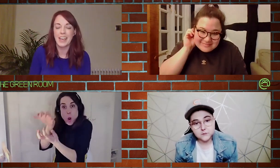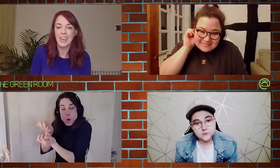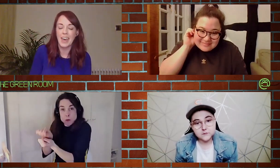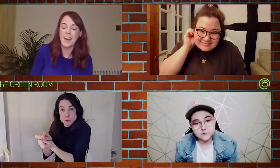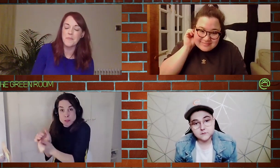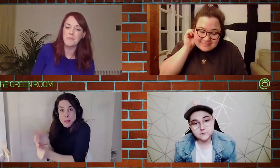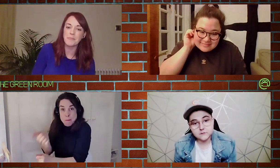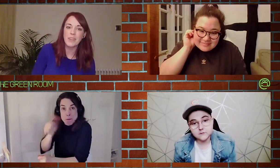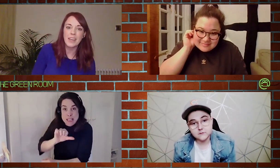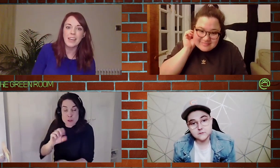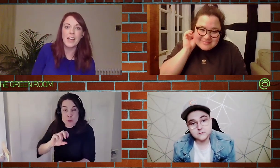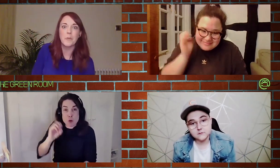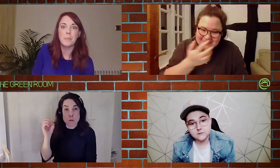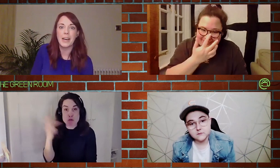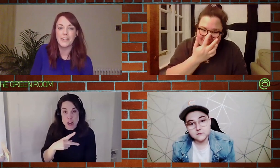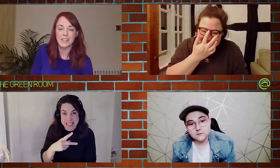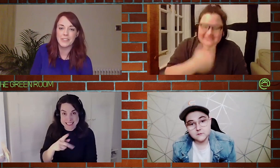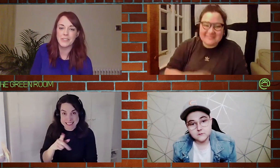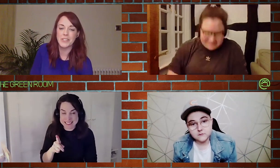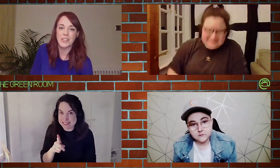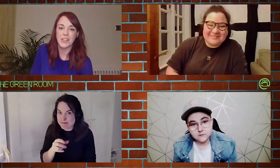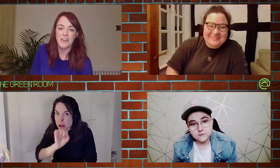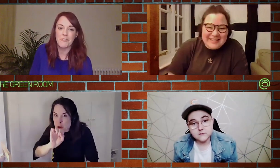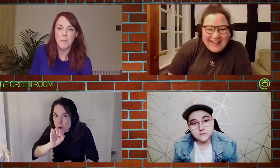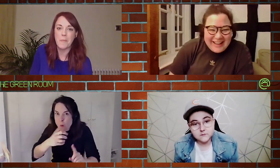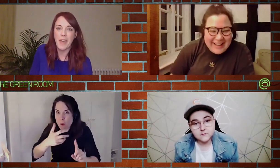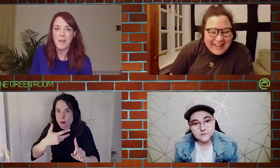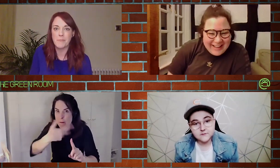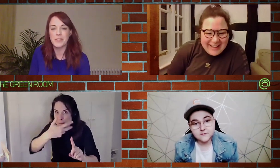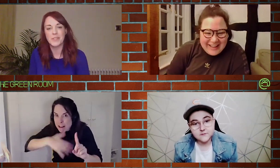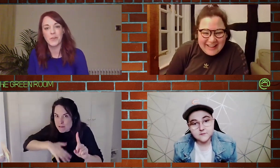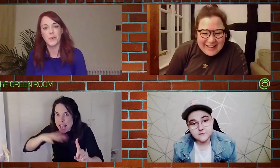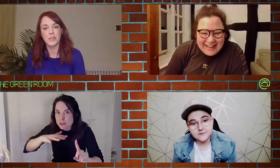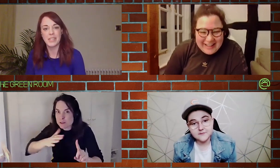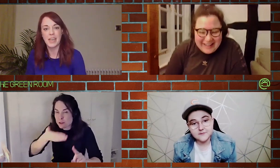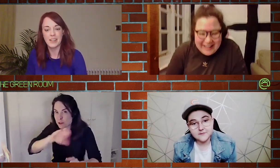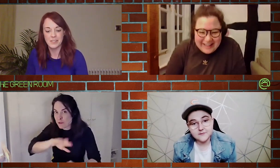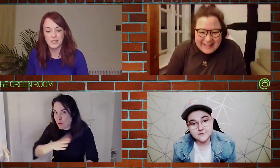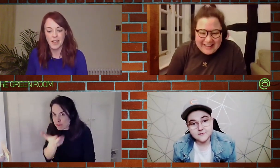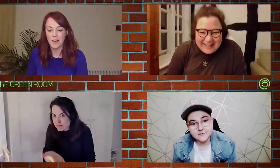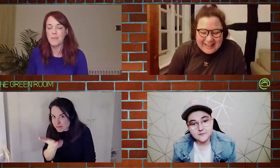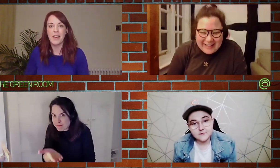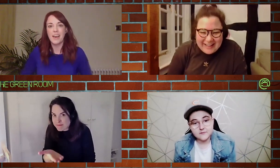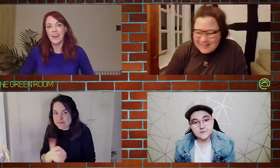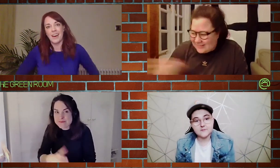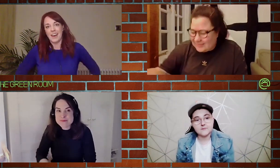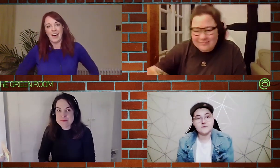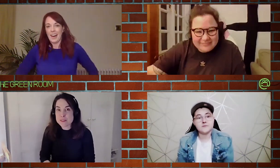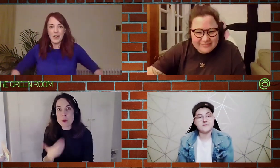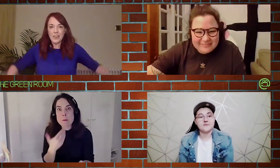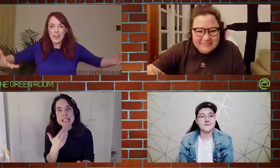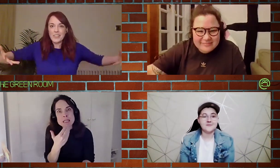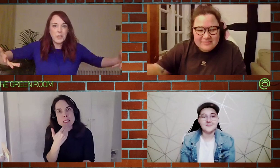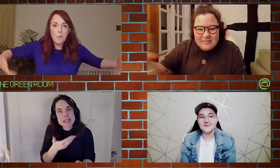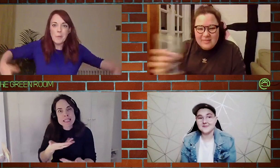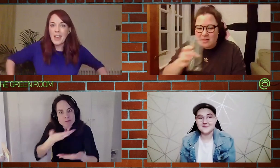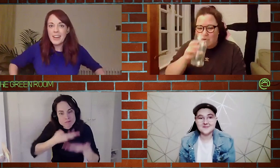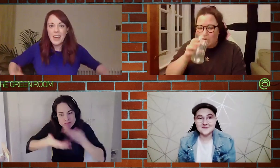get a little background from them. Tell us. How did it all begin? How did